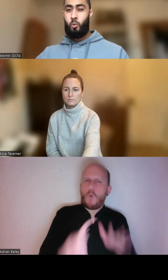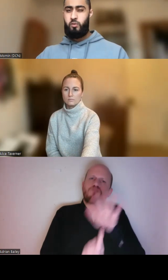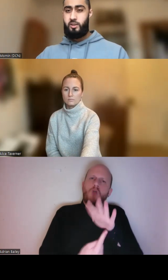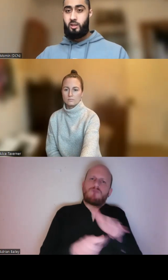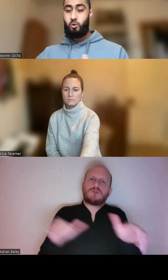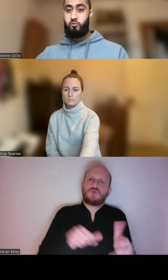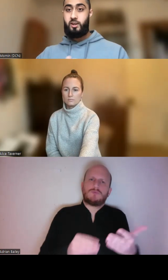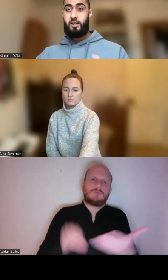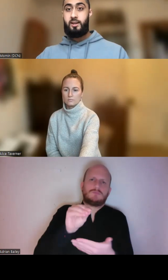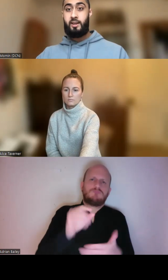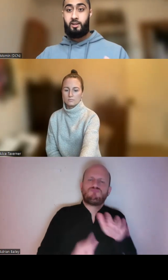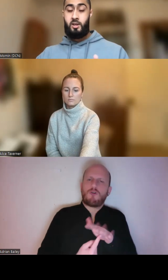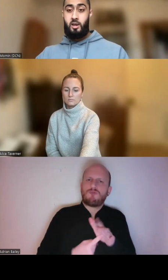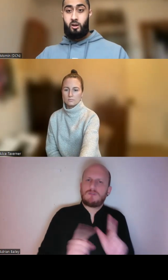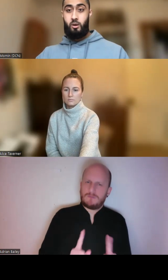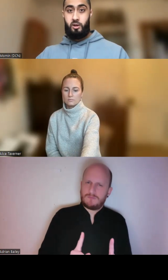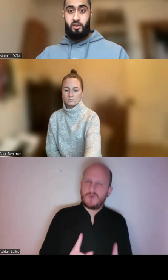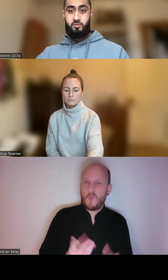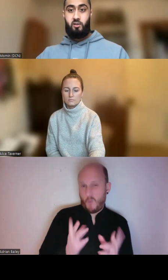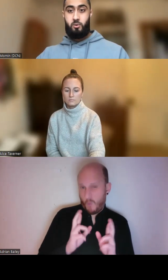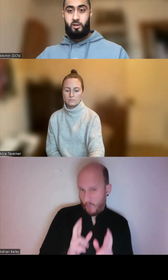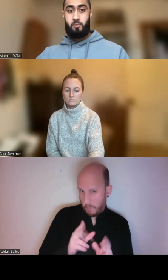Hopefully, that cleared a couple of things for everyone here.